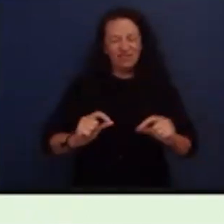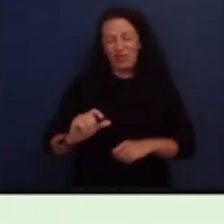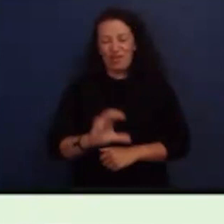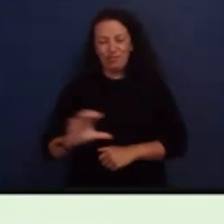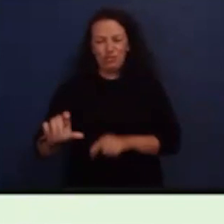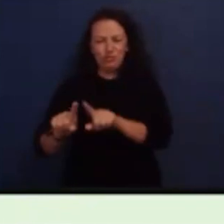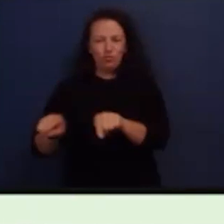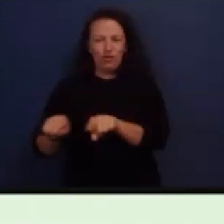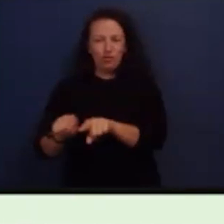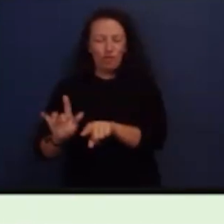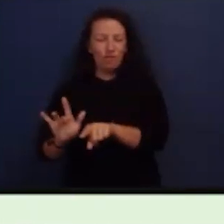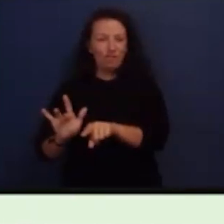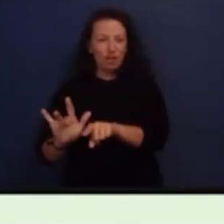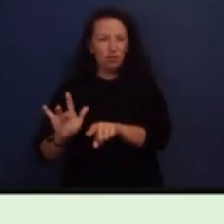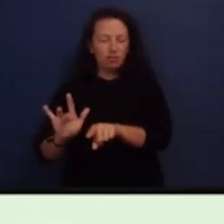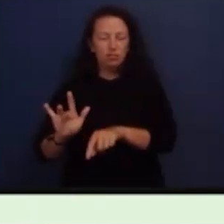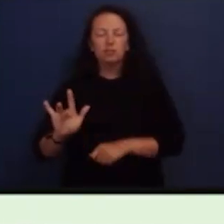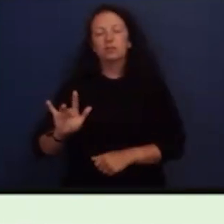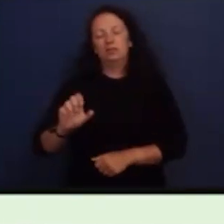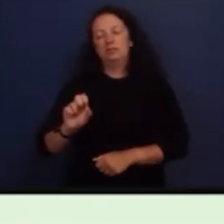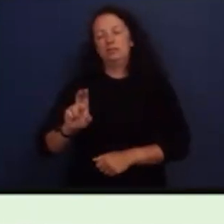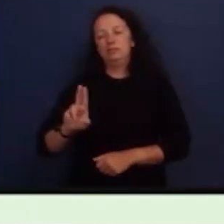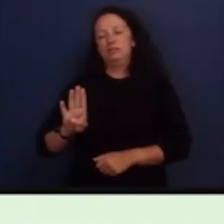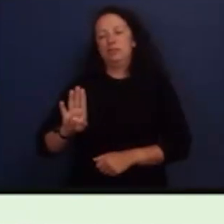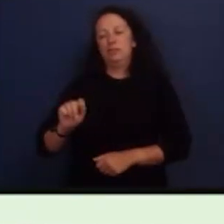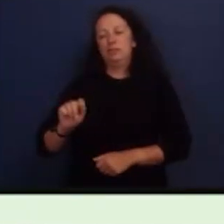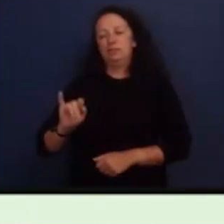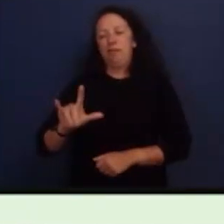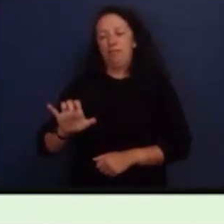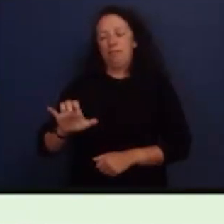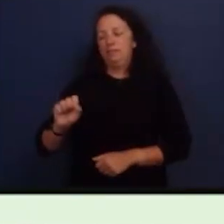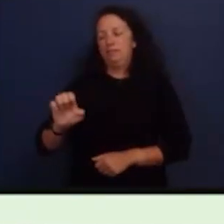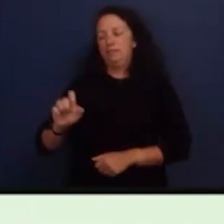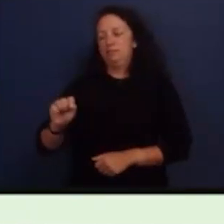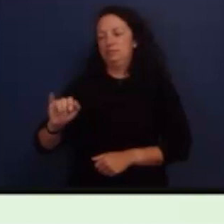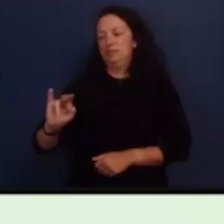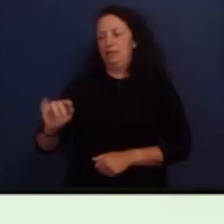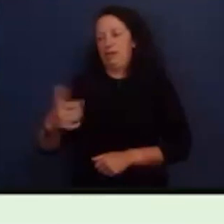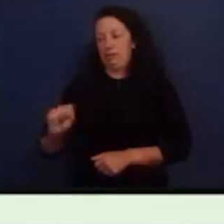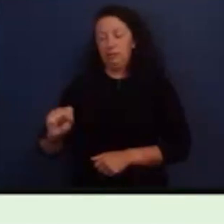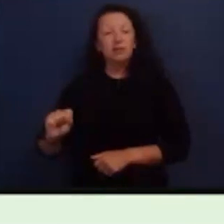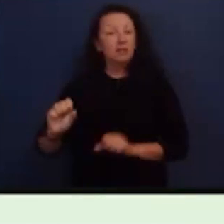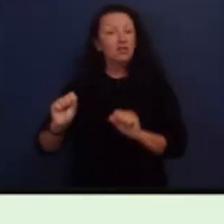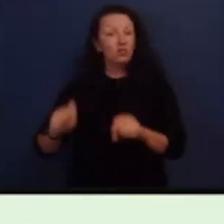And then clicking on subtitle settings. You will then be able to increase or decrease the caption font size.